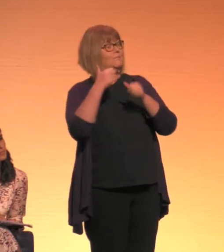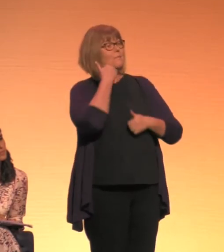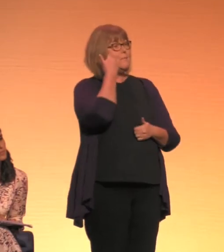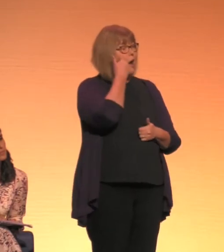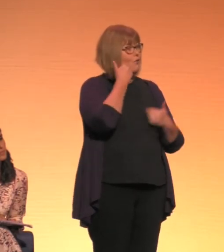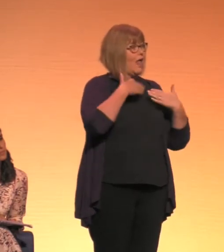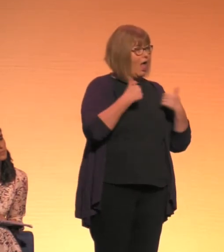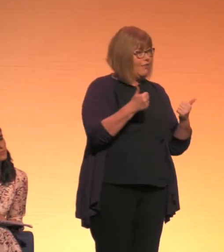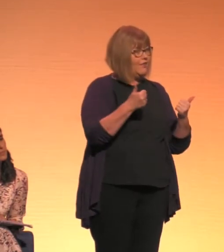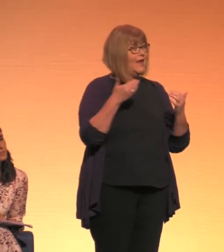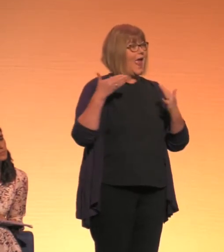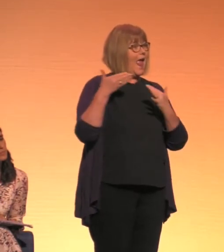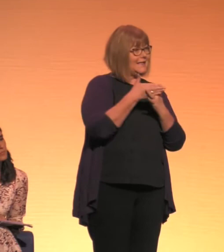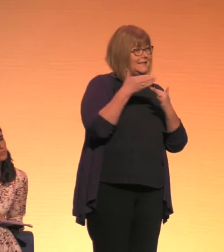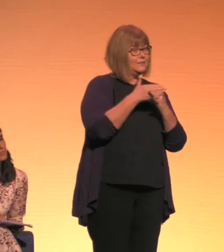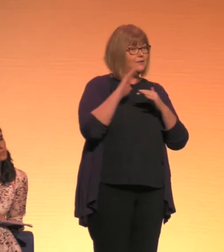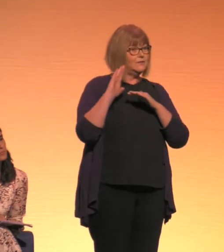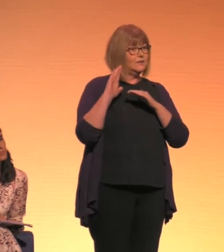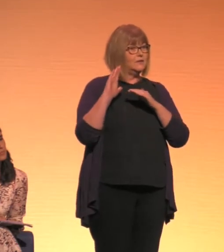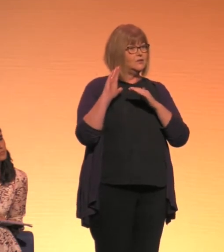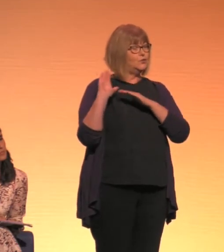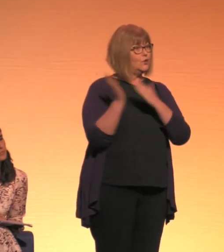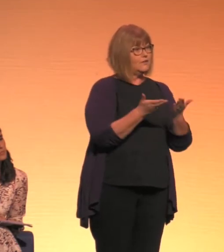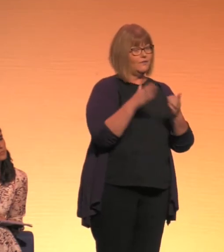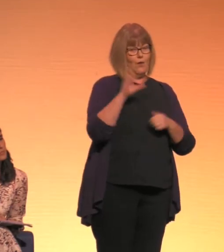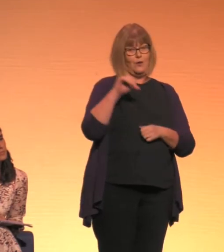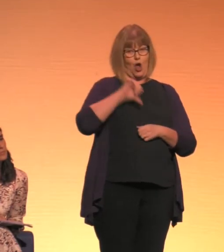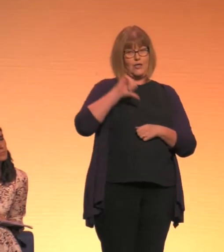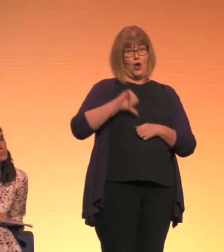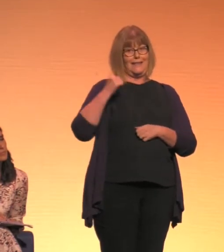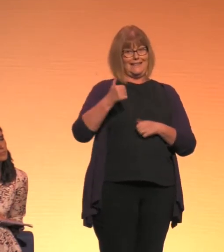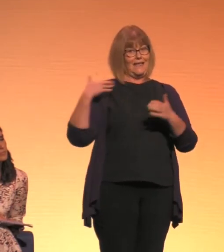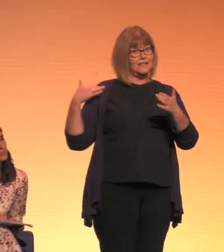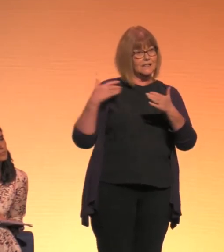accessibility to services since 1996? Most definitely we have.